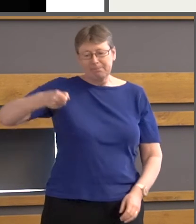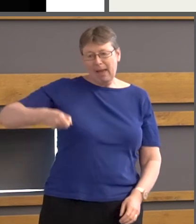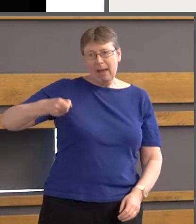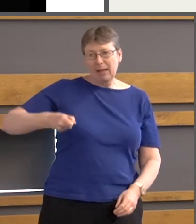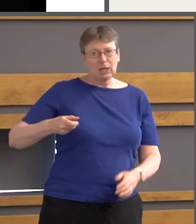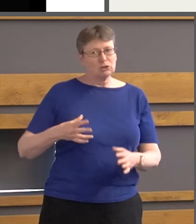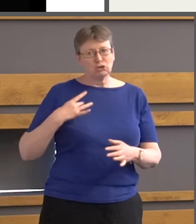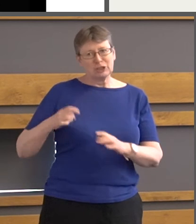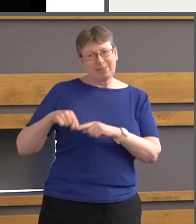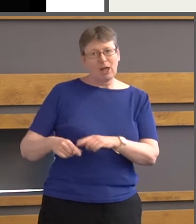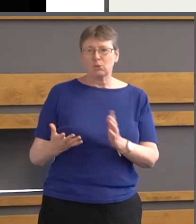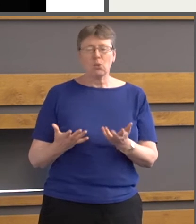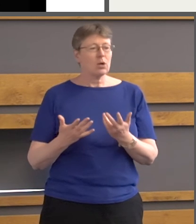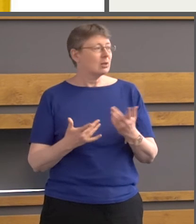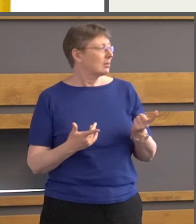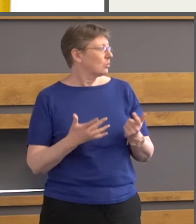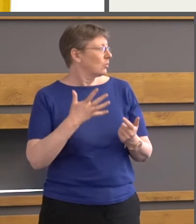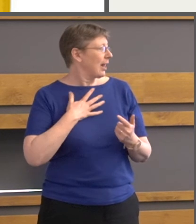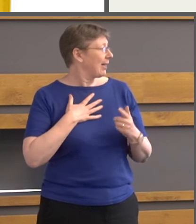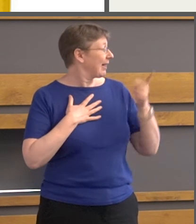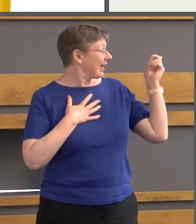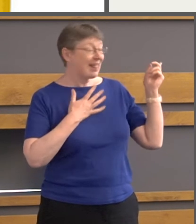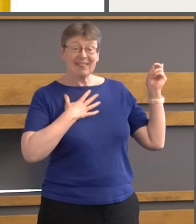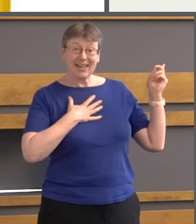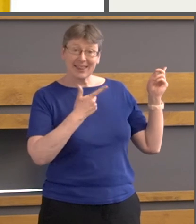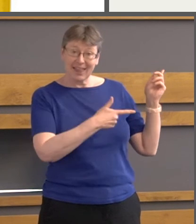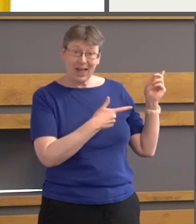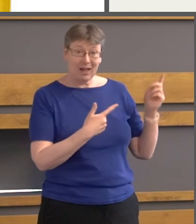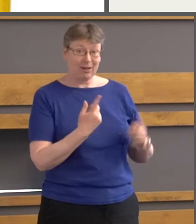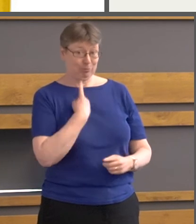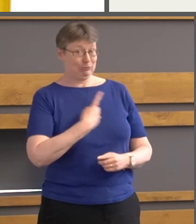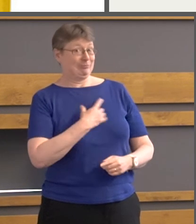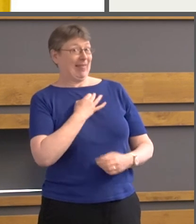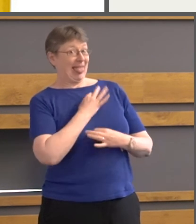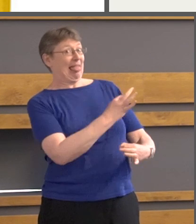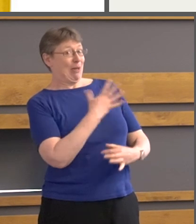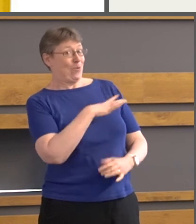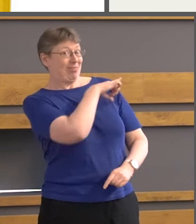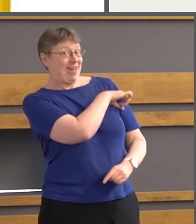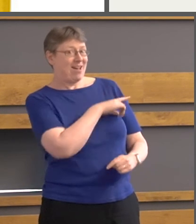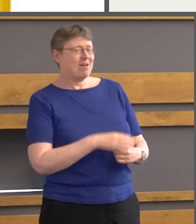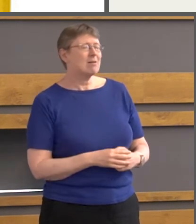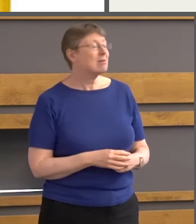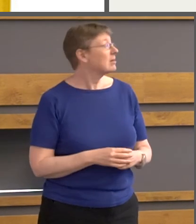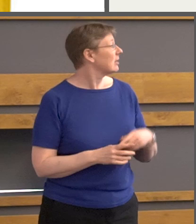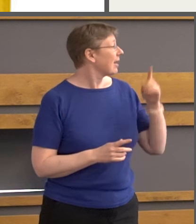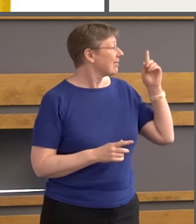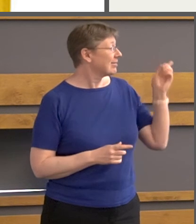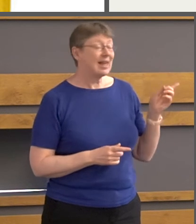But would you like to have a bag like that? I would. And there we are. This is all jute.